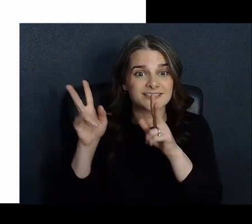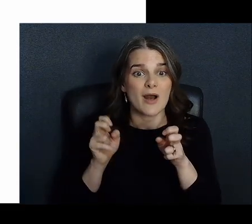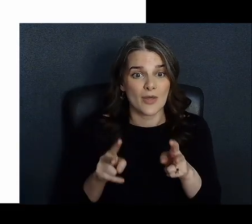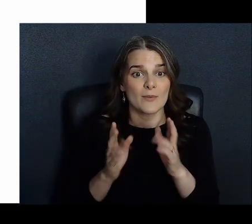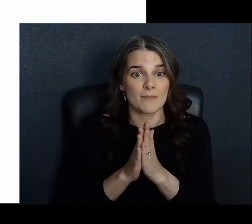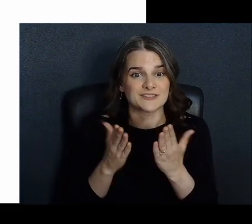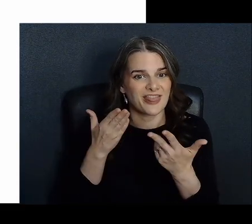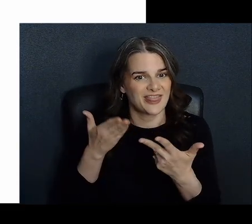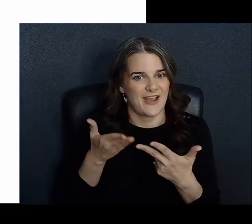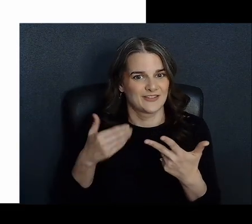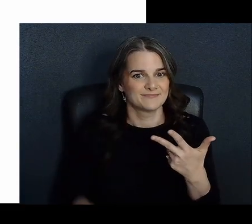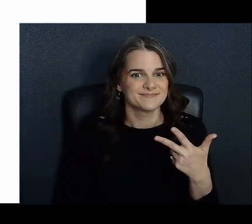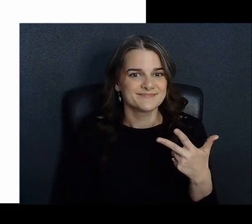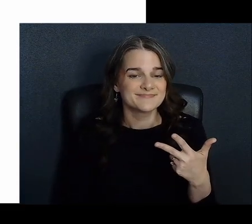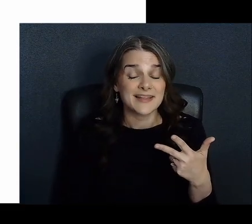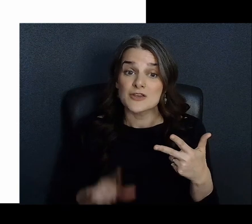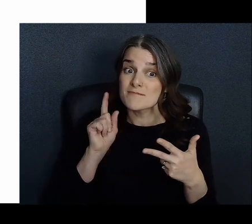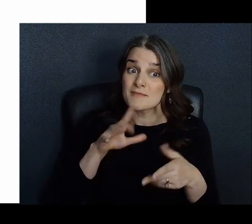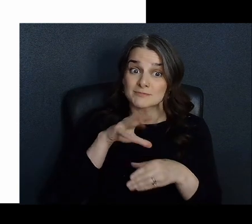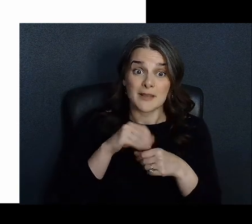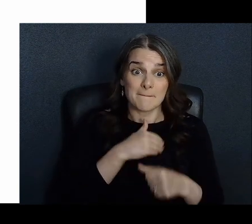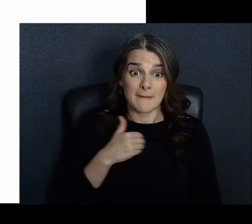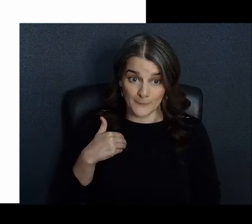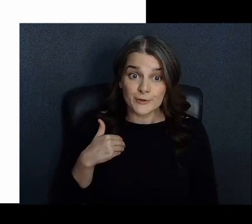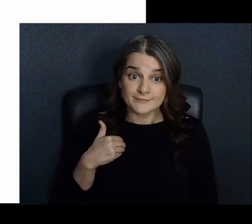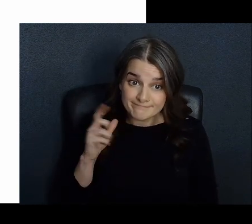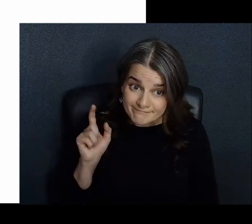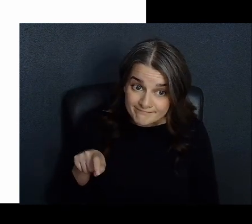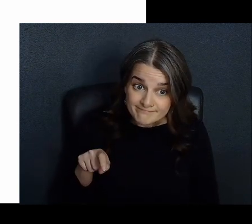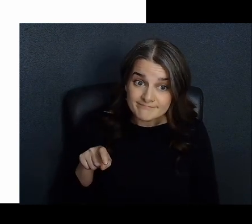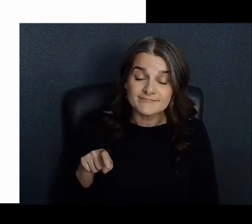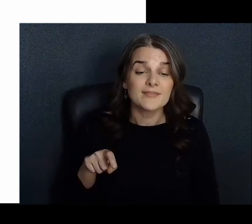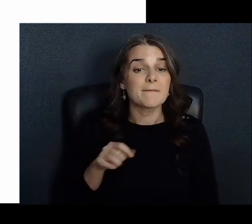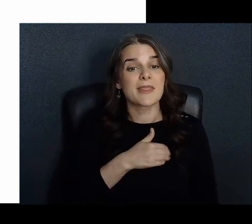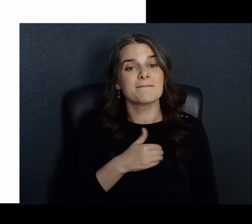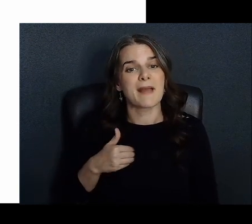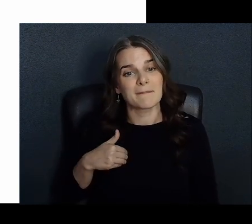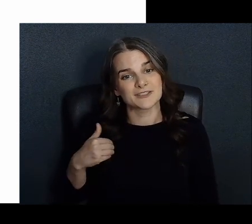Now, you have to be a member. But again, the membership has now been expanded.